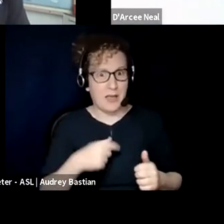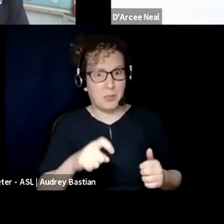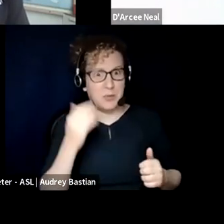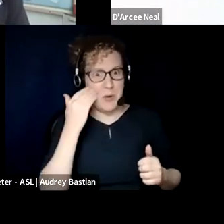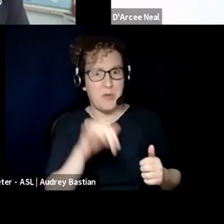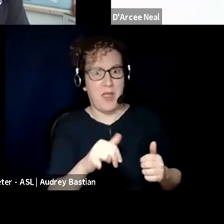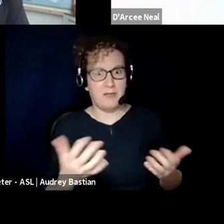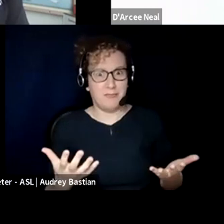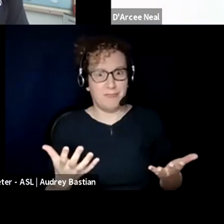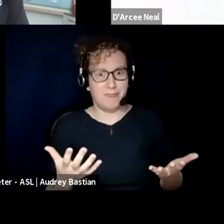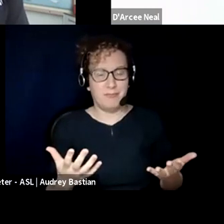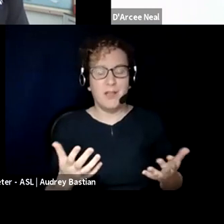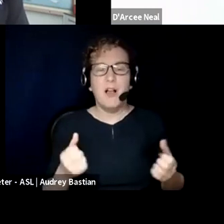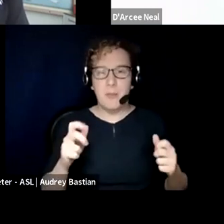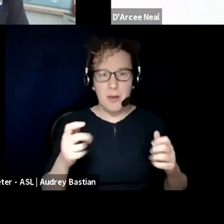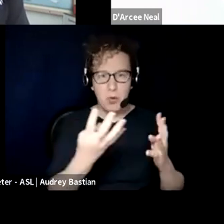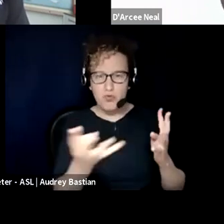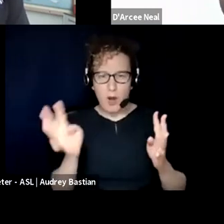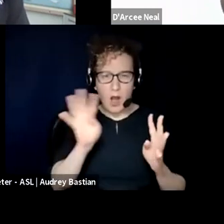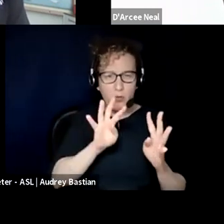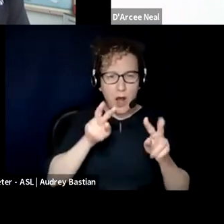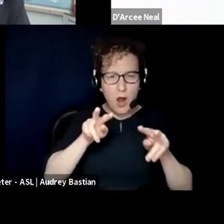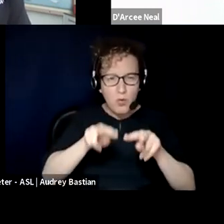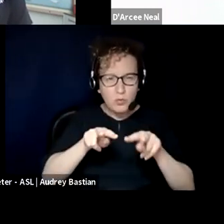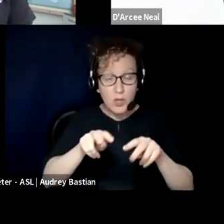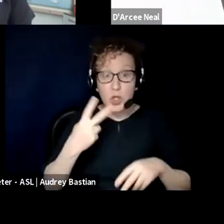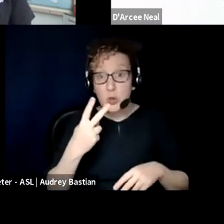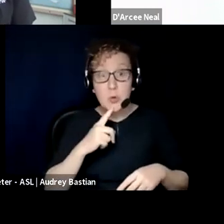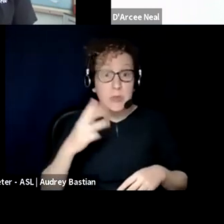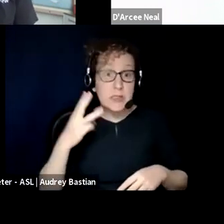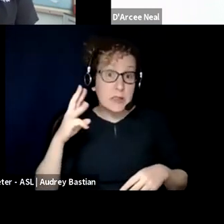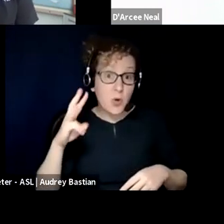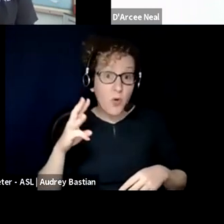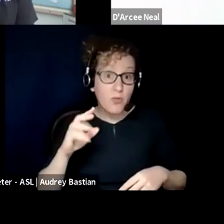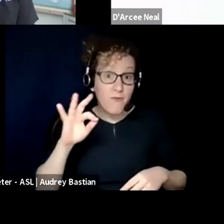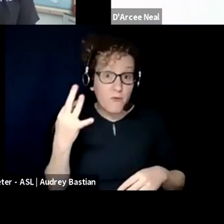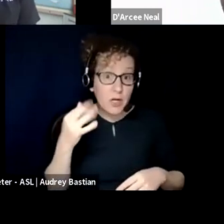And Basically, a bunch of people were crowding around and these two 16-year-old French girls came up to me and was like are